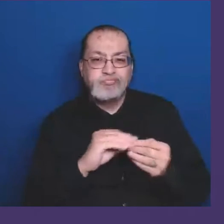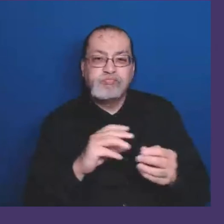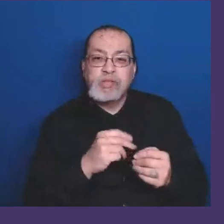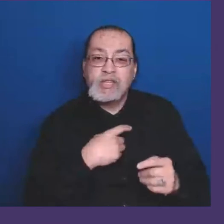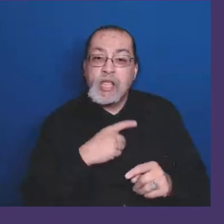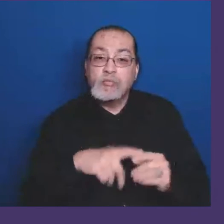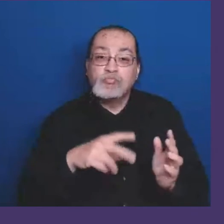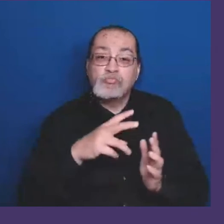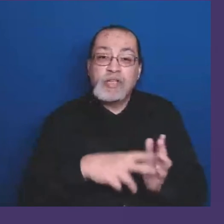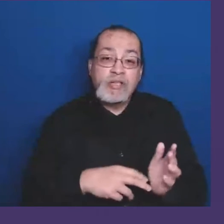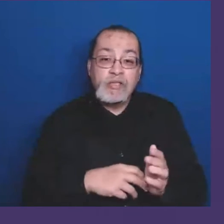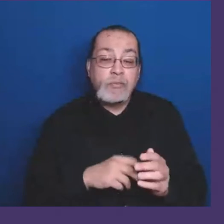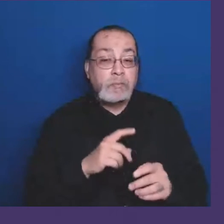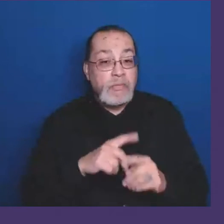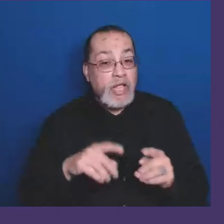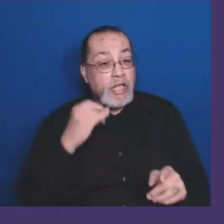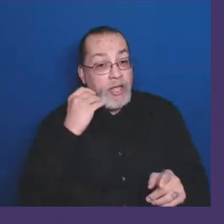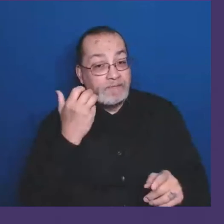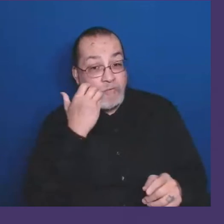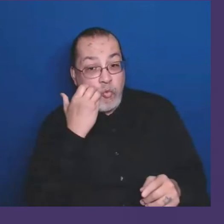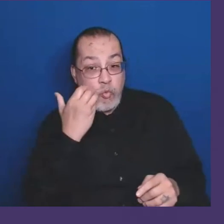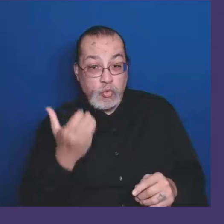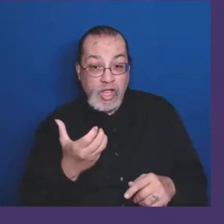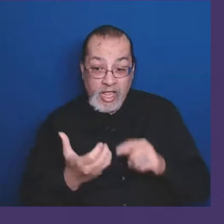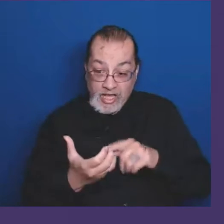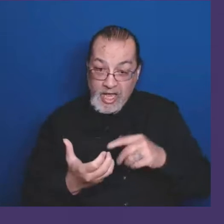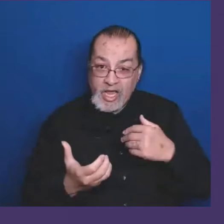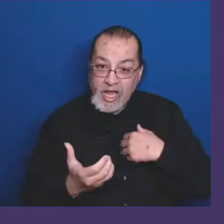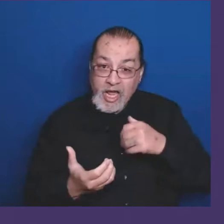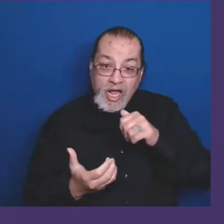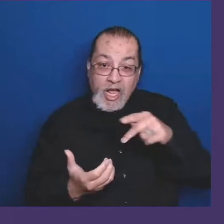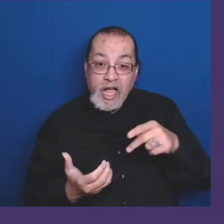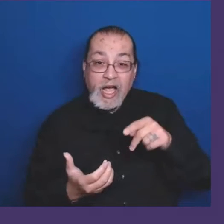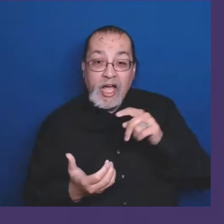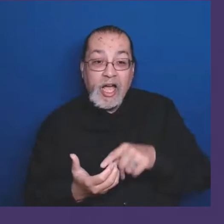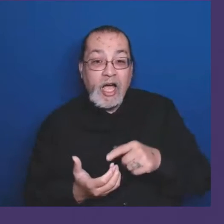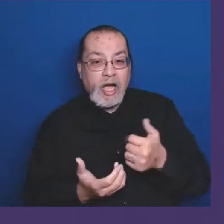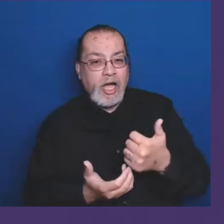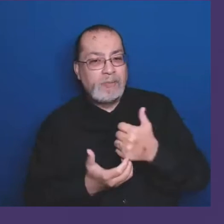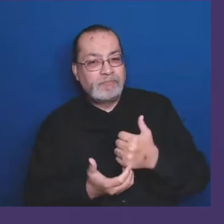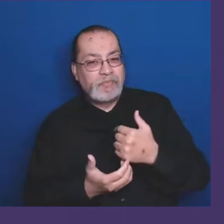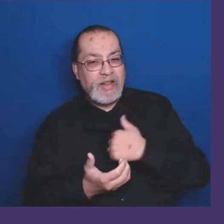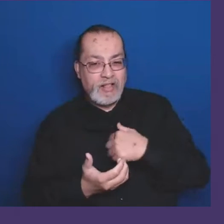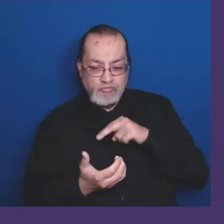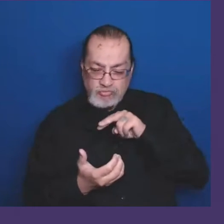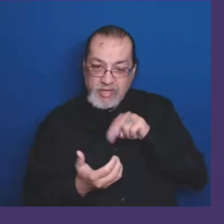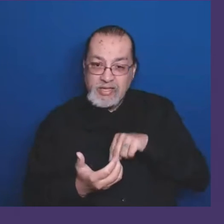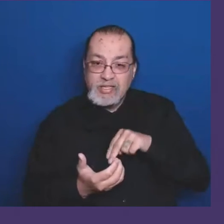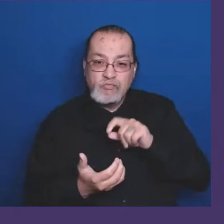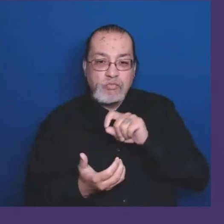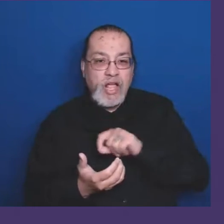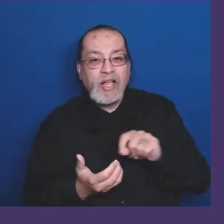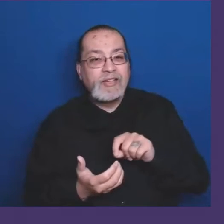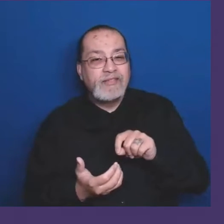to help me read or write." Amaan Abdullah: At, I worked as the receptionist